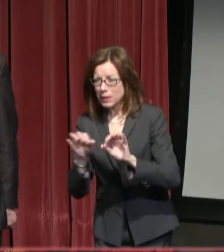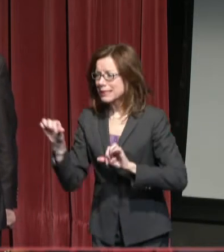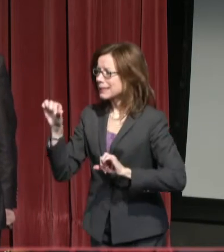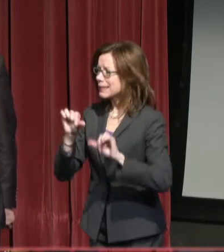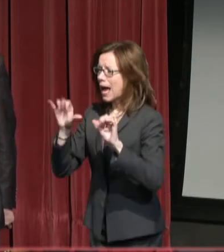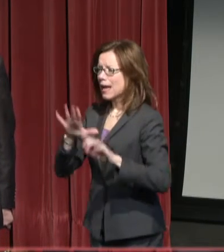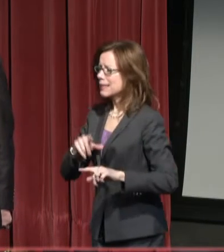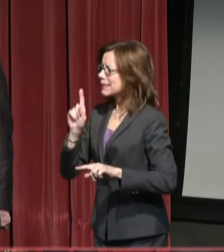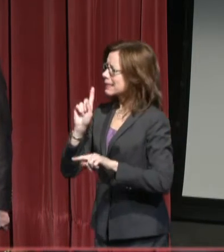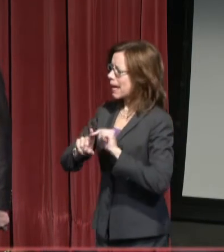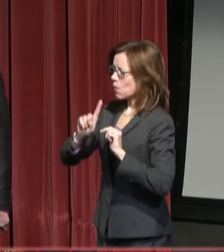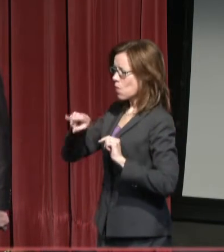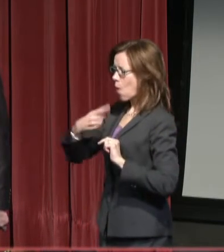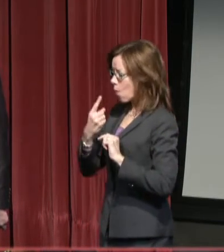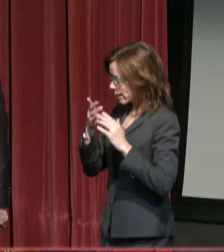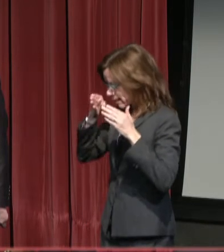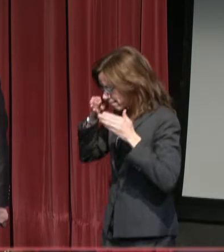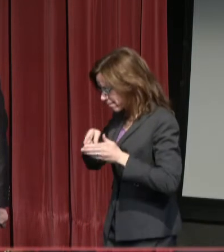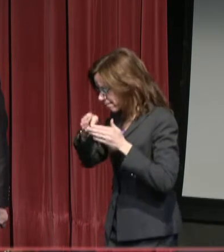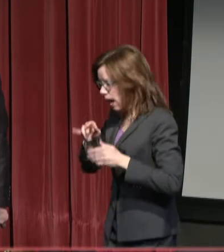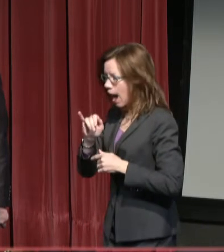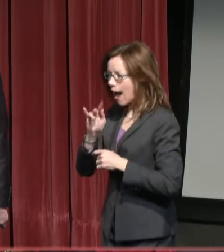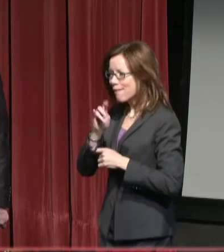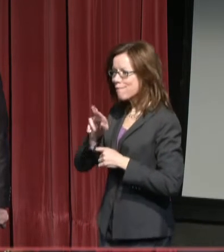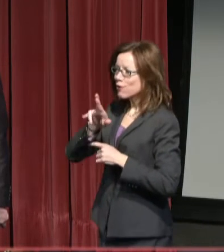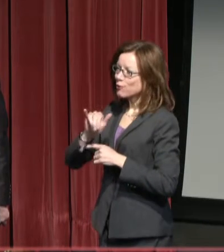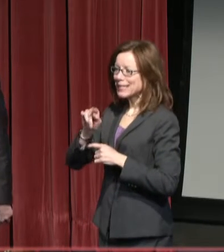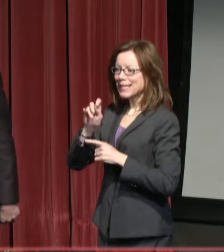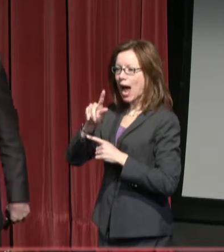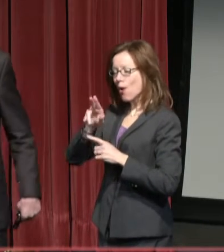we need to talk to the public and the media